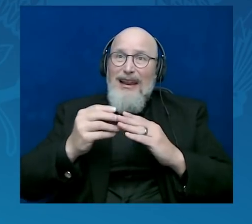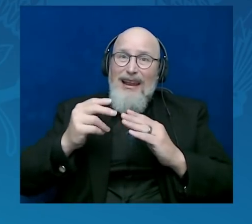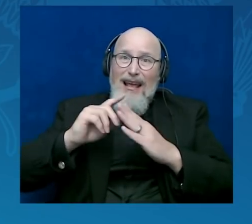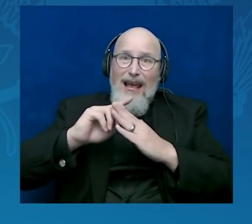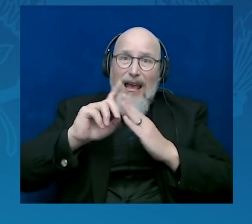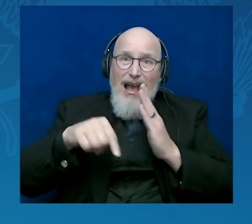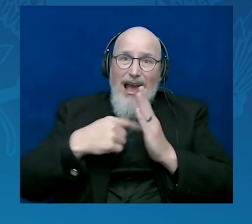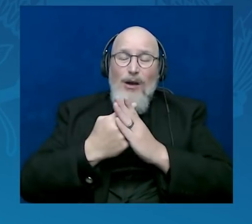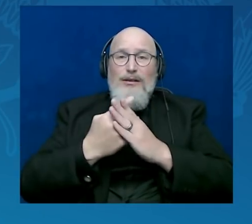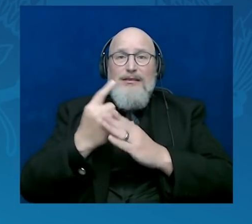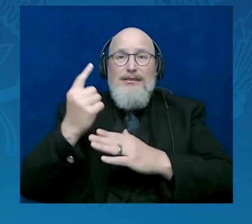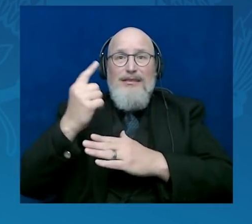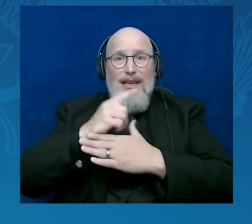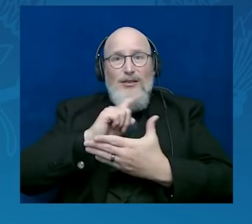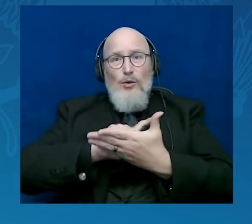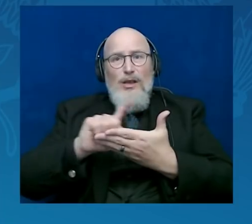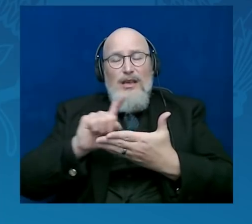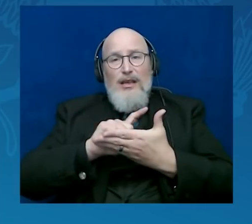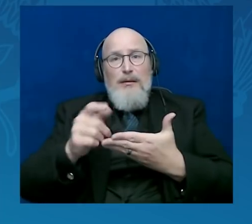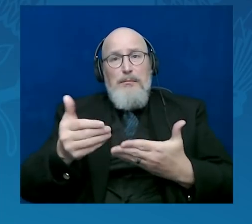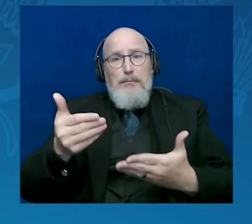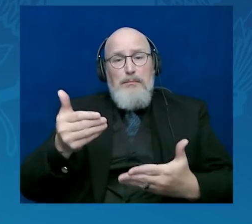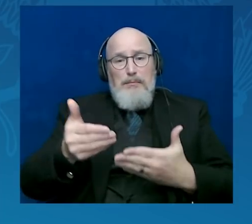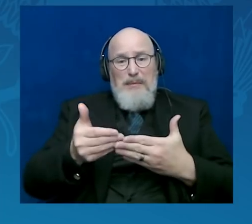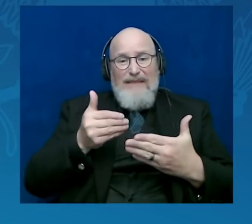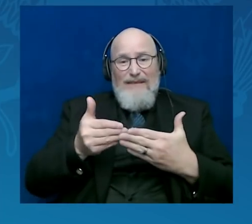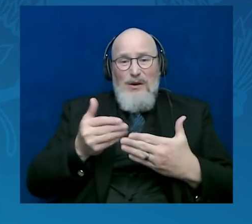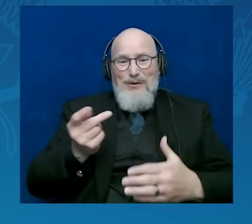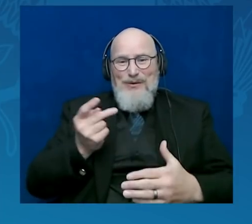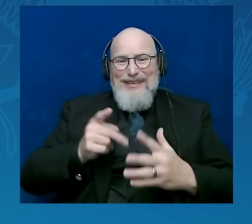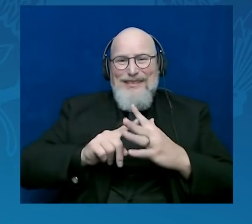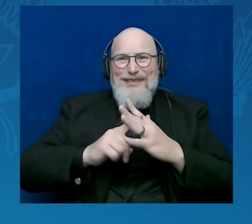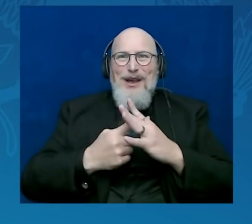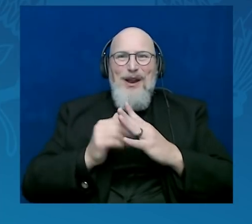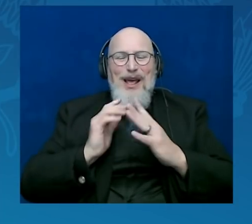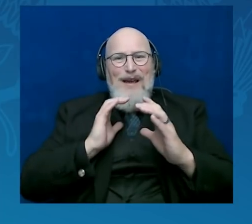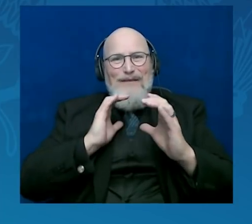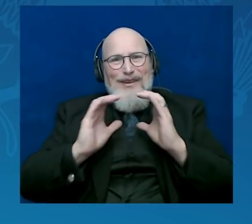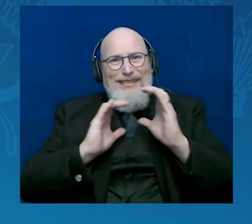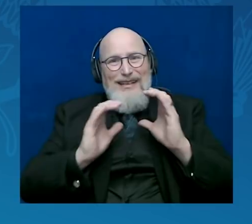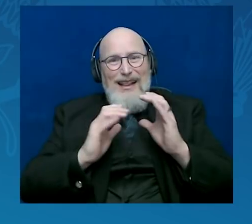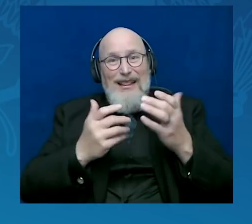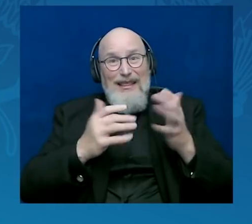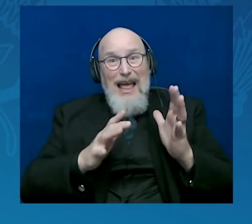Before we start our conversation, let me repeat what I said before you came into the hall.